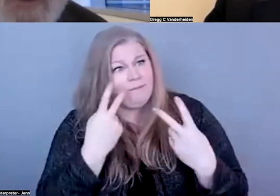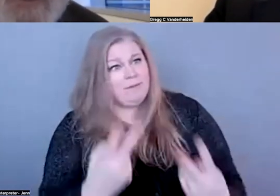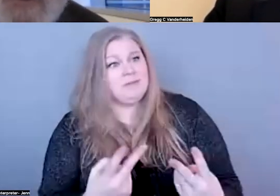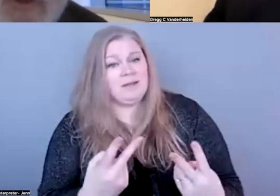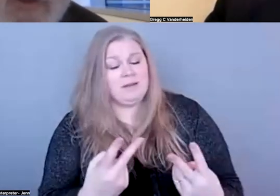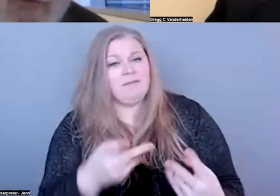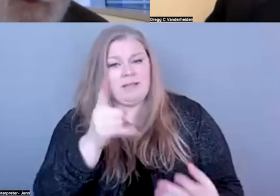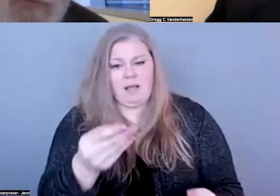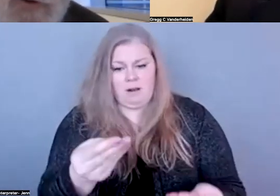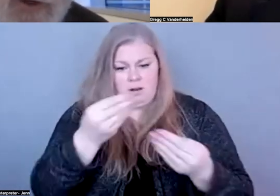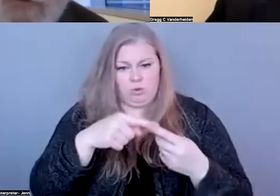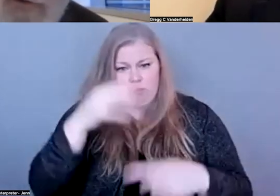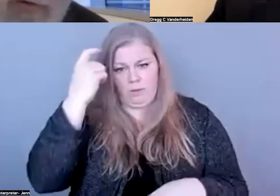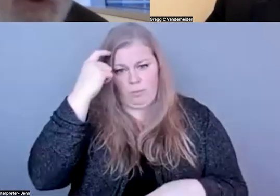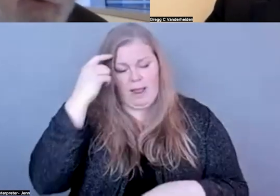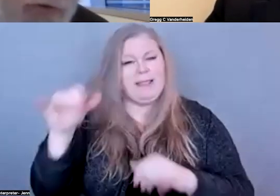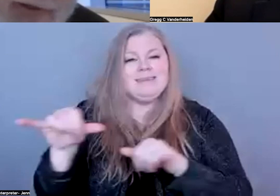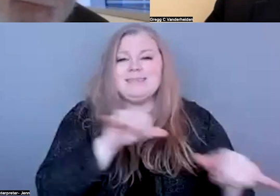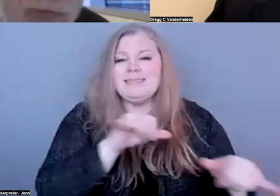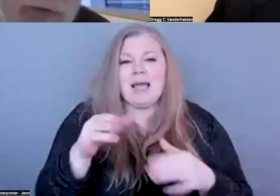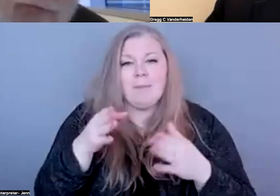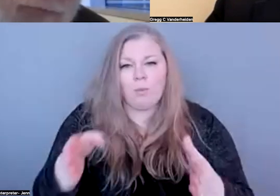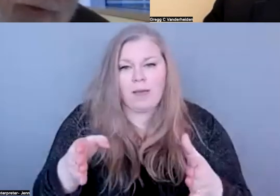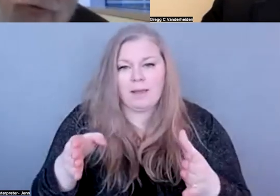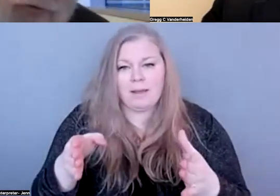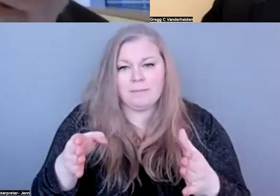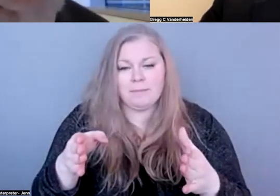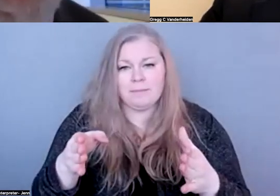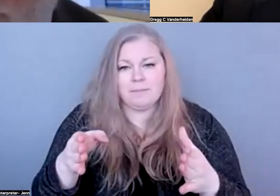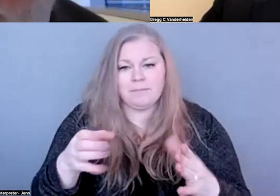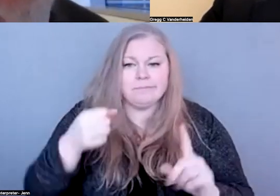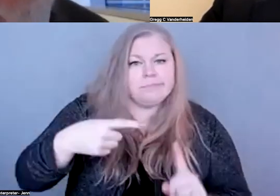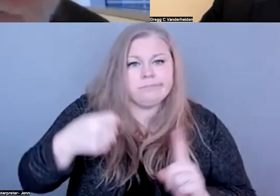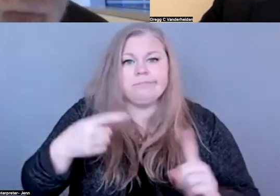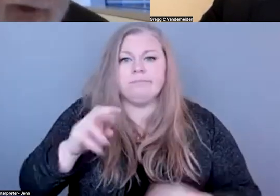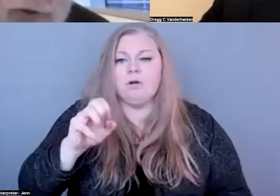our brain in exactly the same way -- as a spike train of neural pulses -- and the